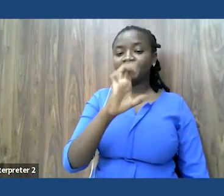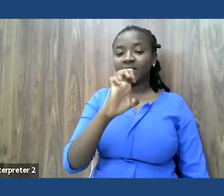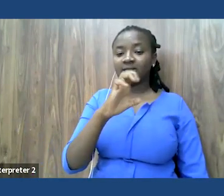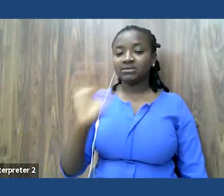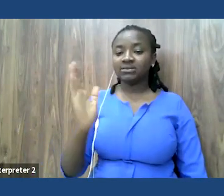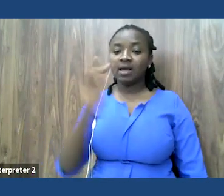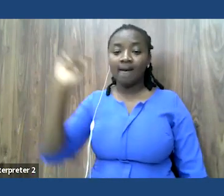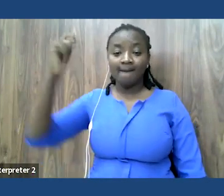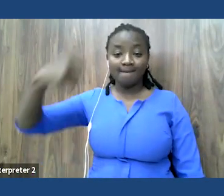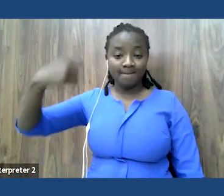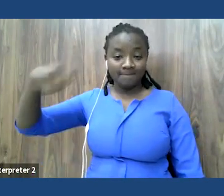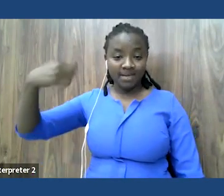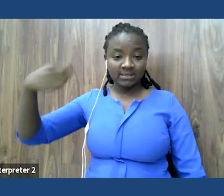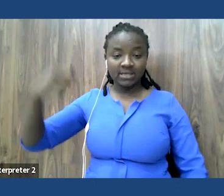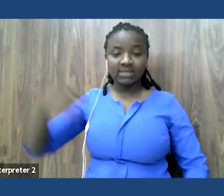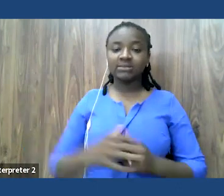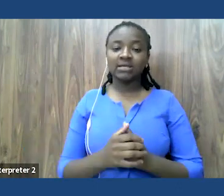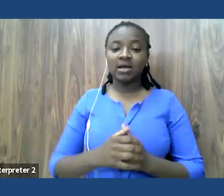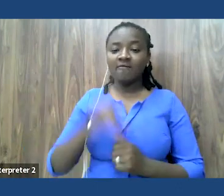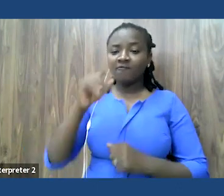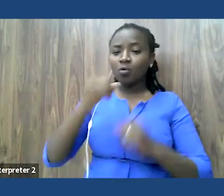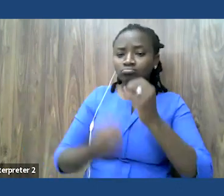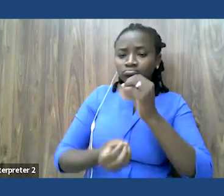that was newly minted.